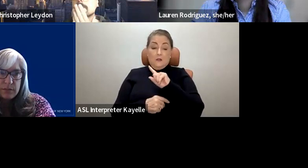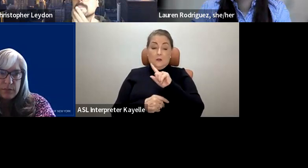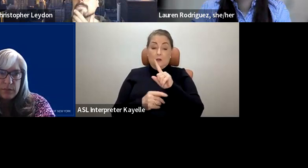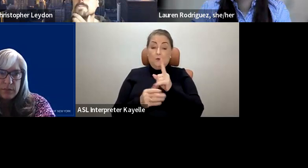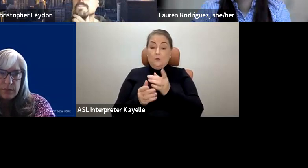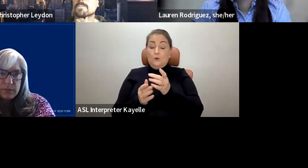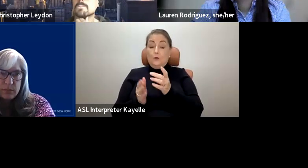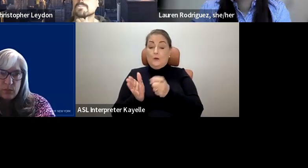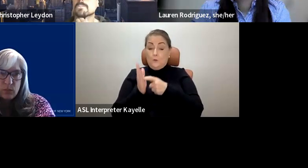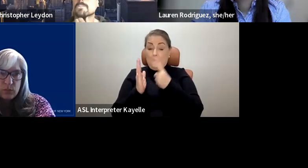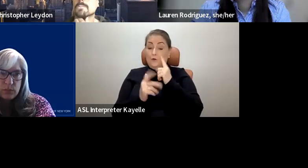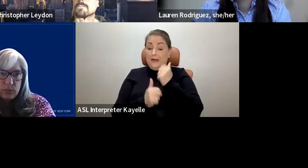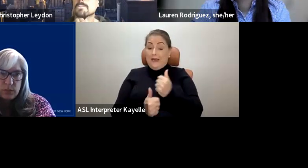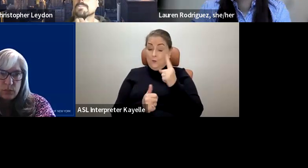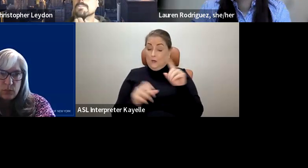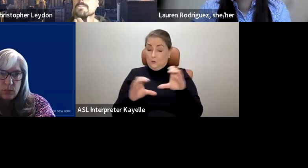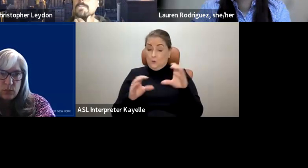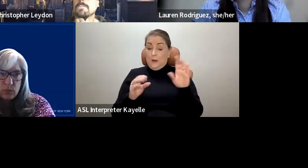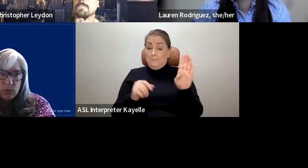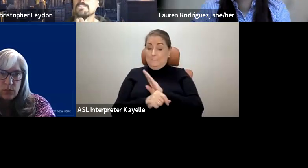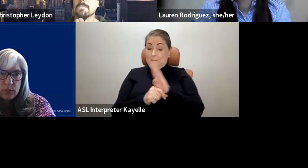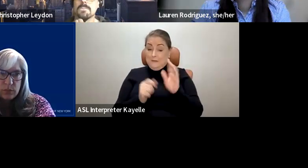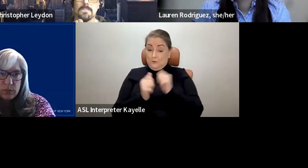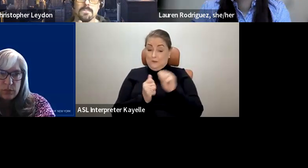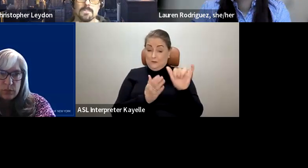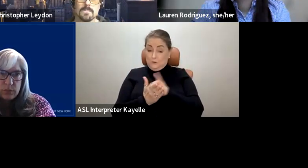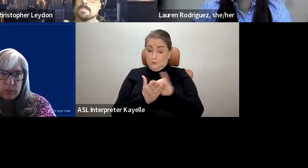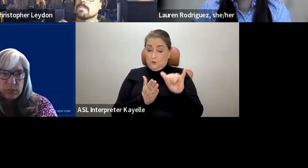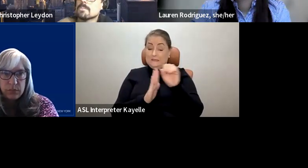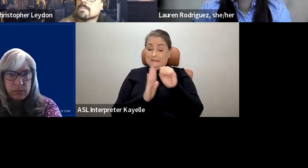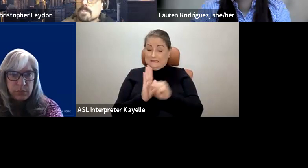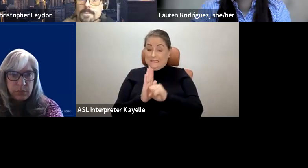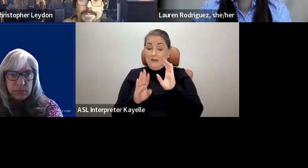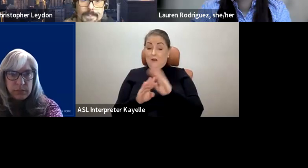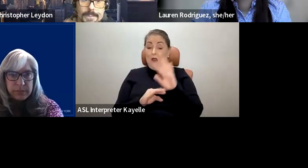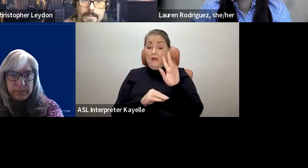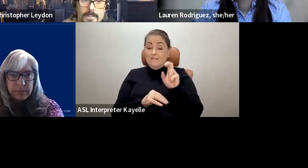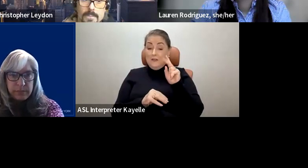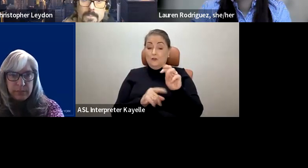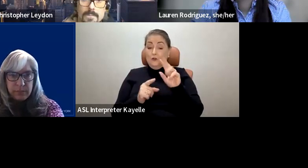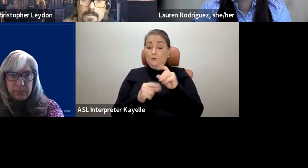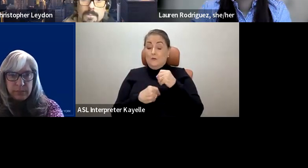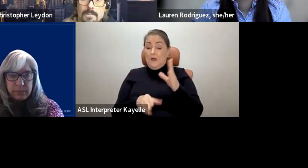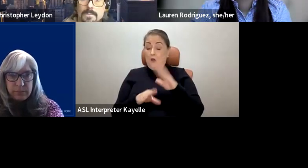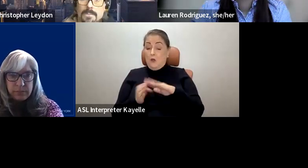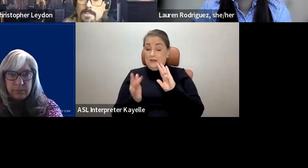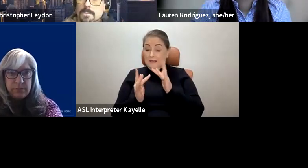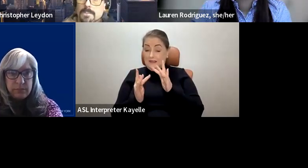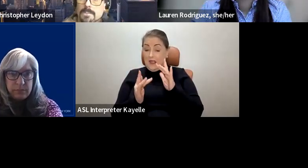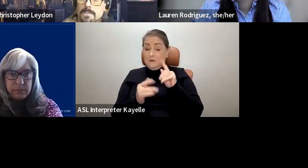business with New York State, any vendor, providing online tools to New York State, that their products need to be